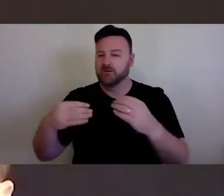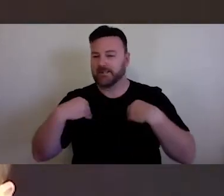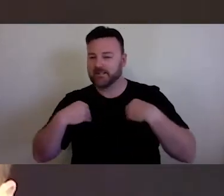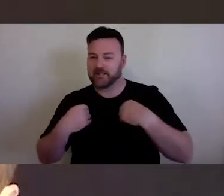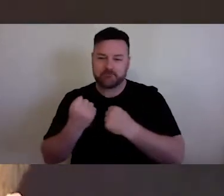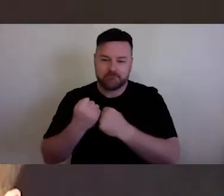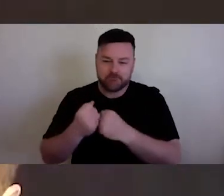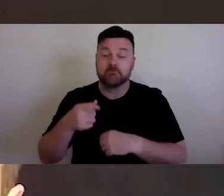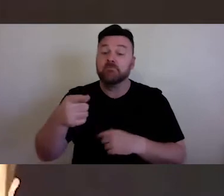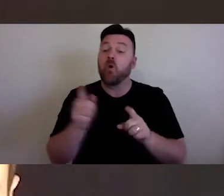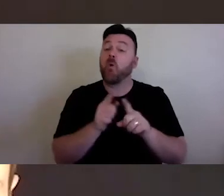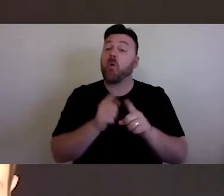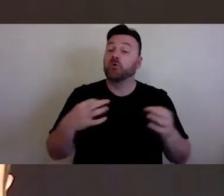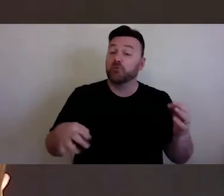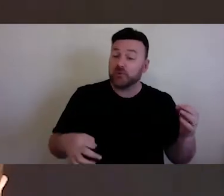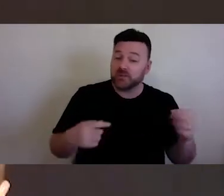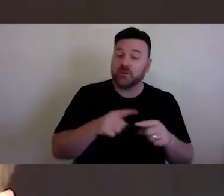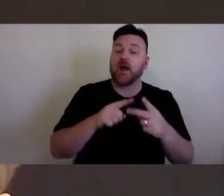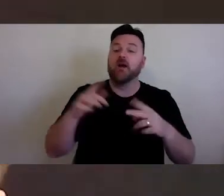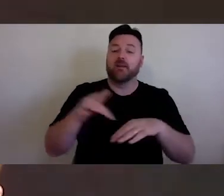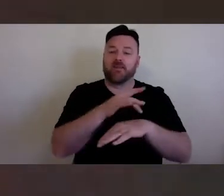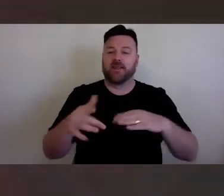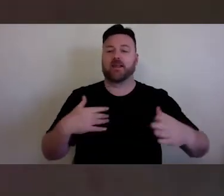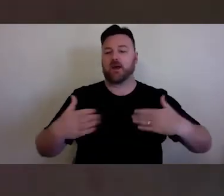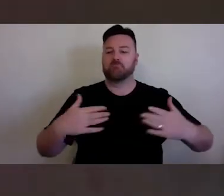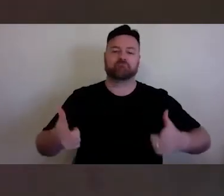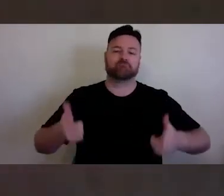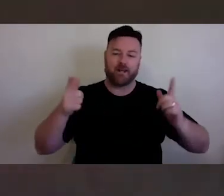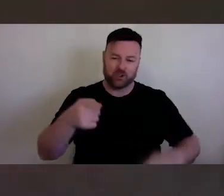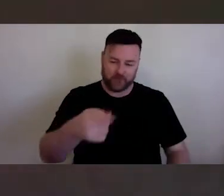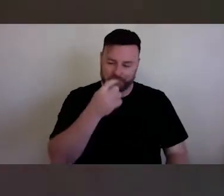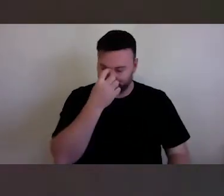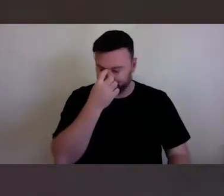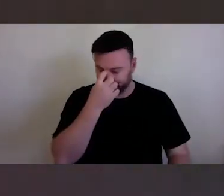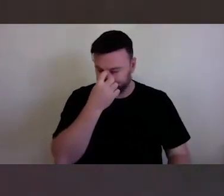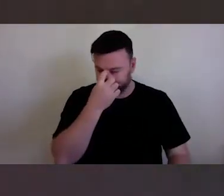and also a theatre manager. Several weeks ago, just as COVID hit, Brad